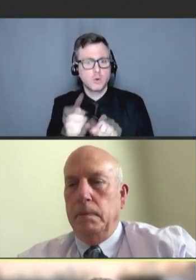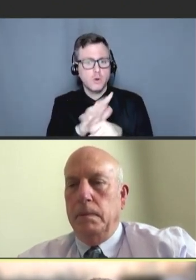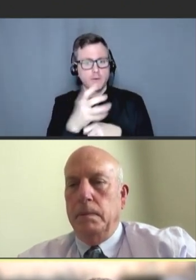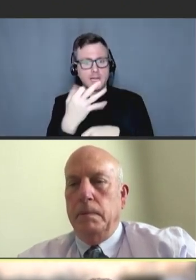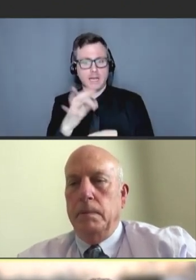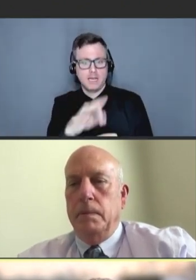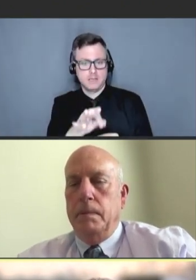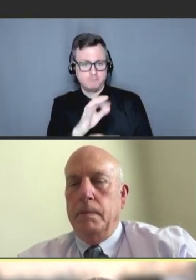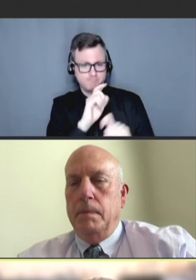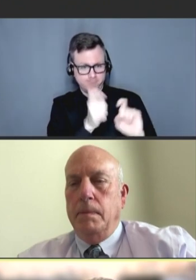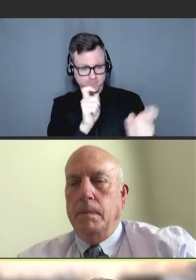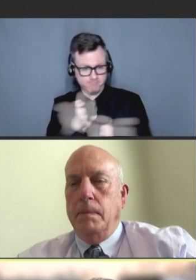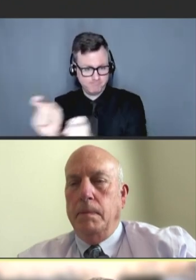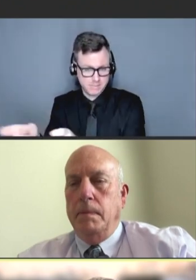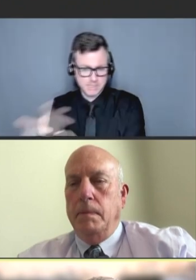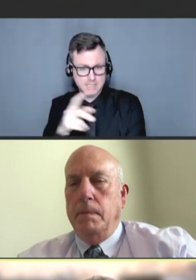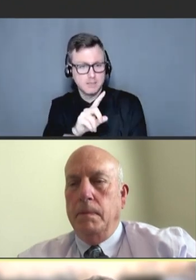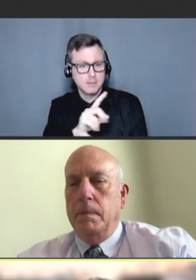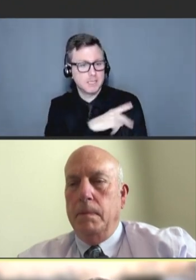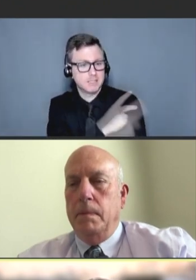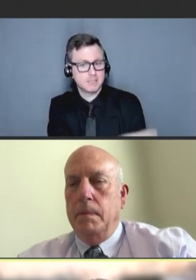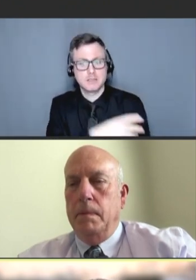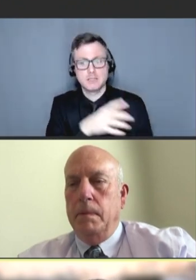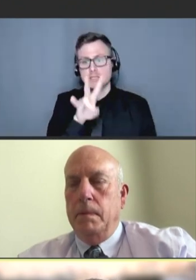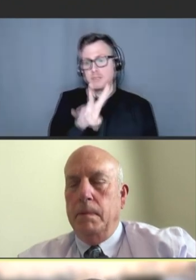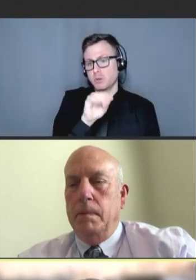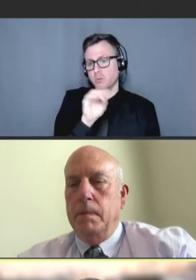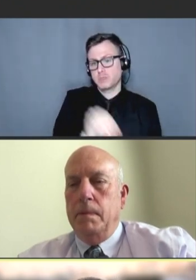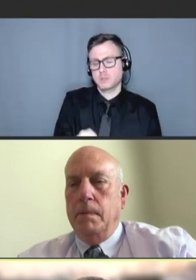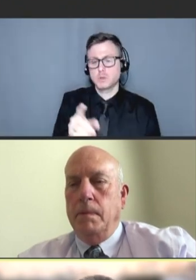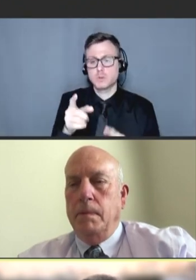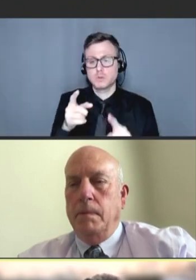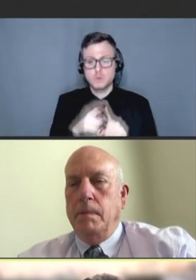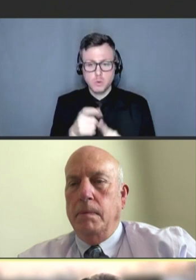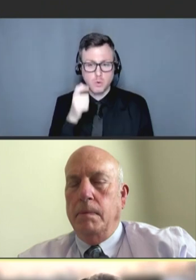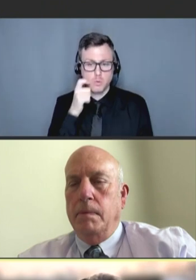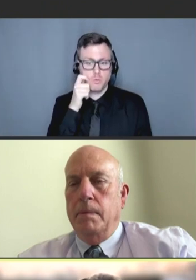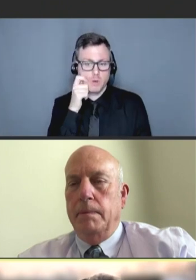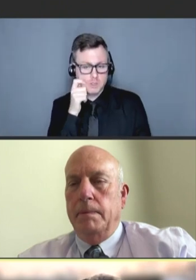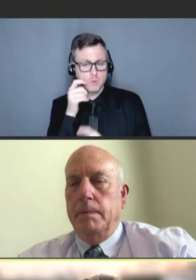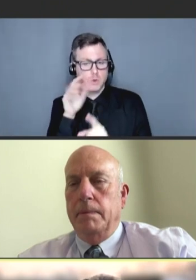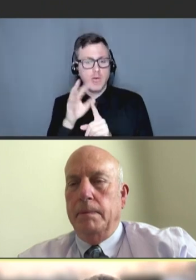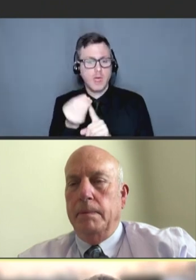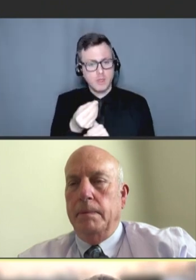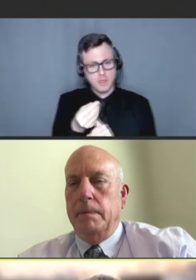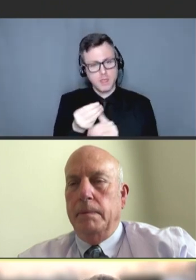patients 70 percent to racial and ethnic minority patients.